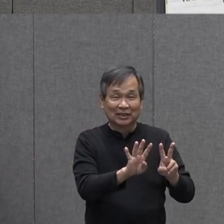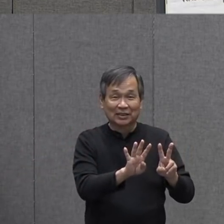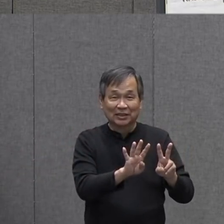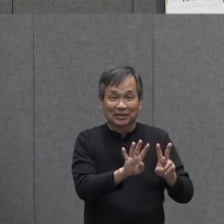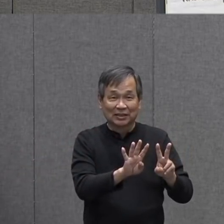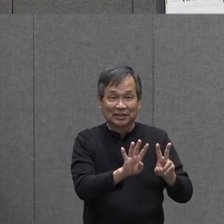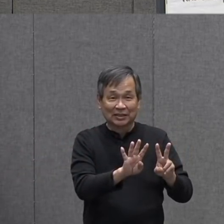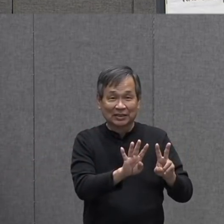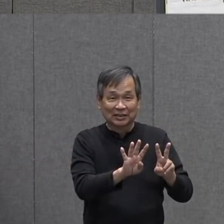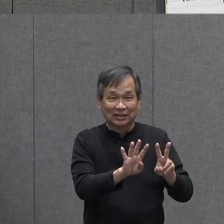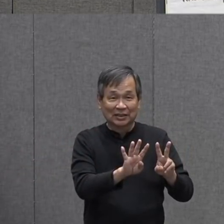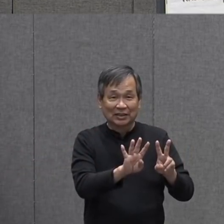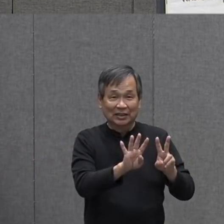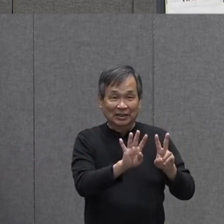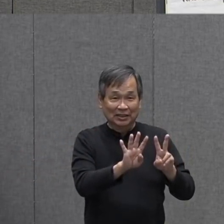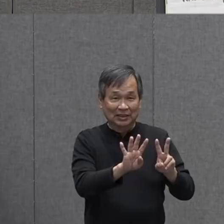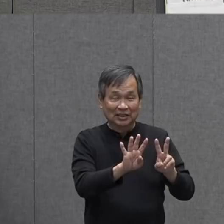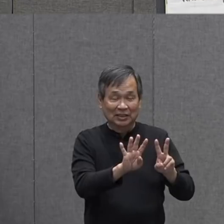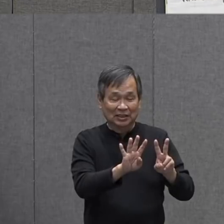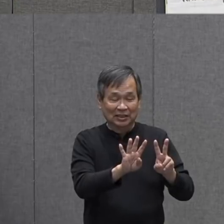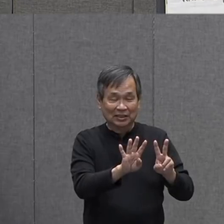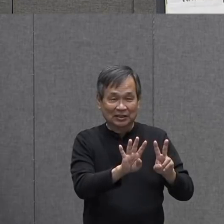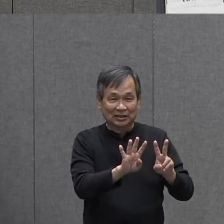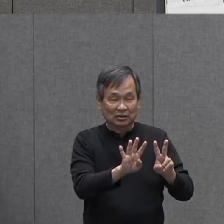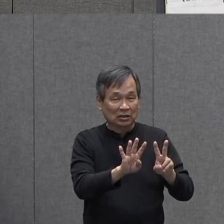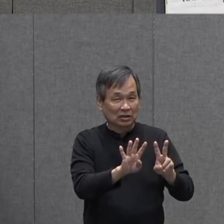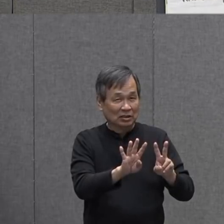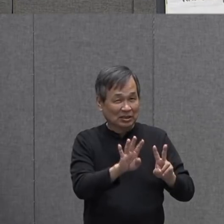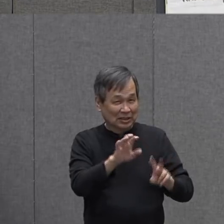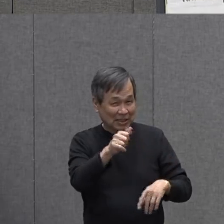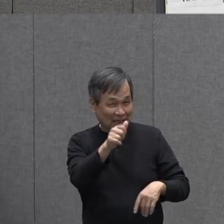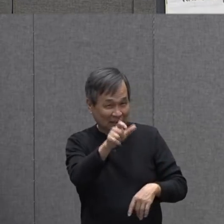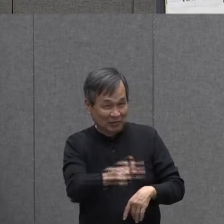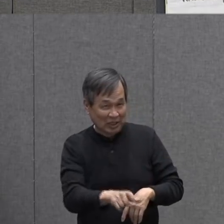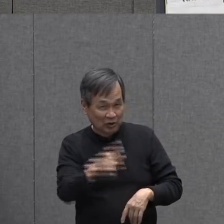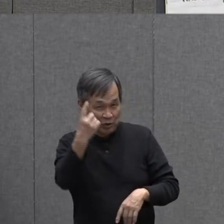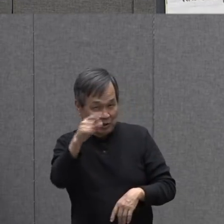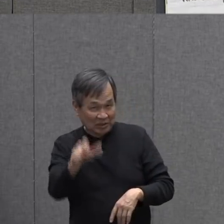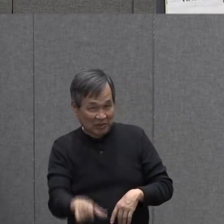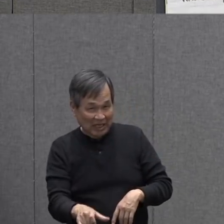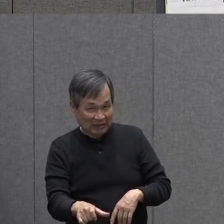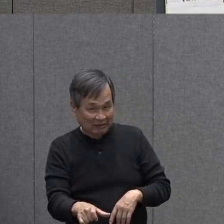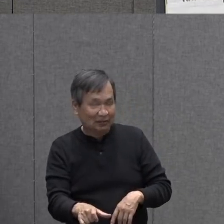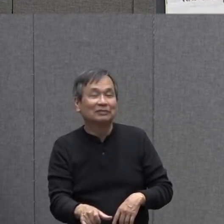Goes in, which place value? The tens.